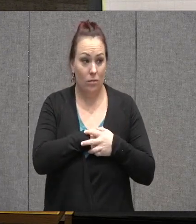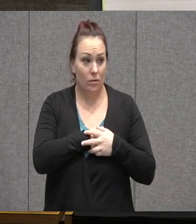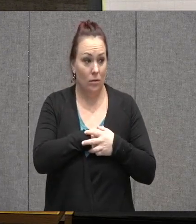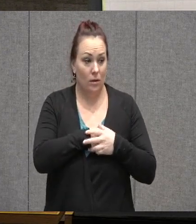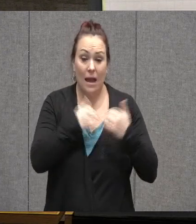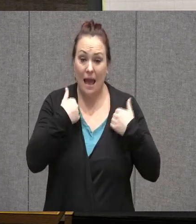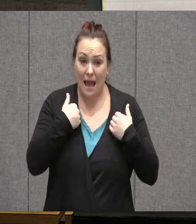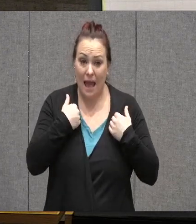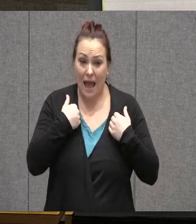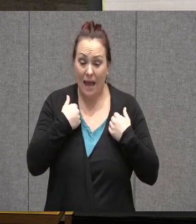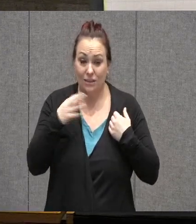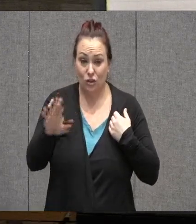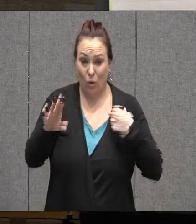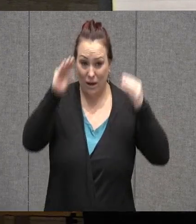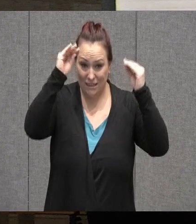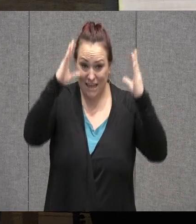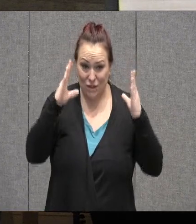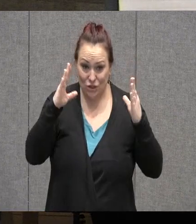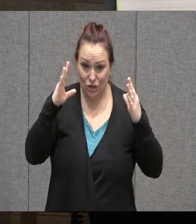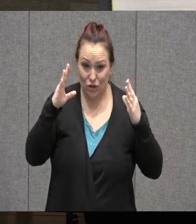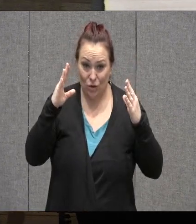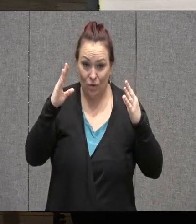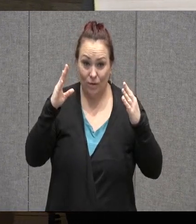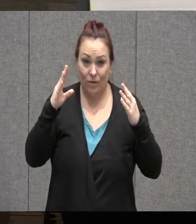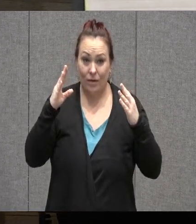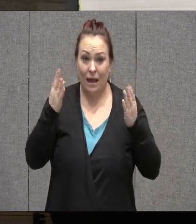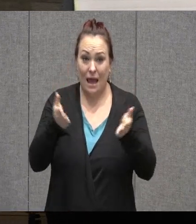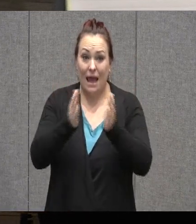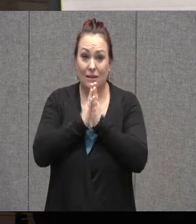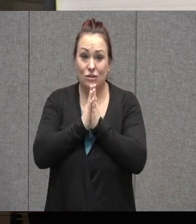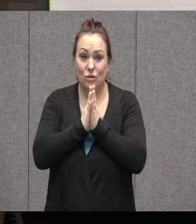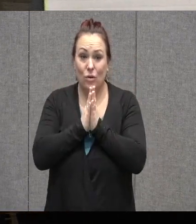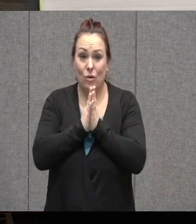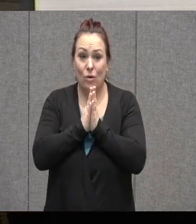Has your teacher ever asked you to preview a book?